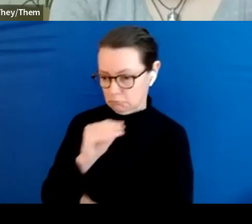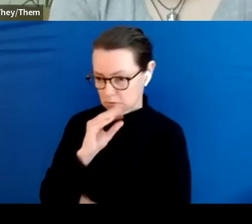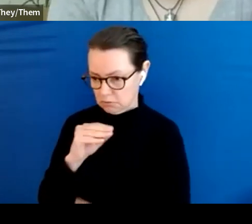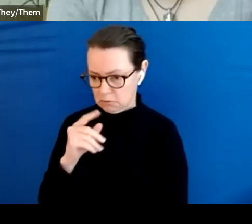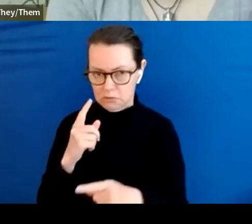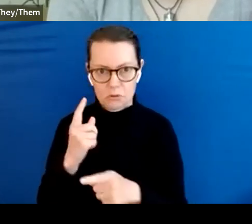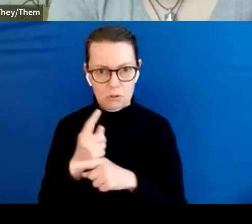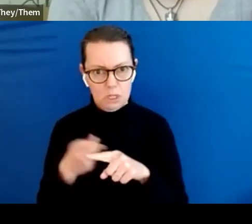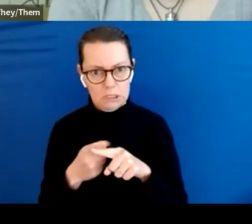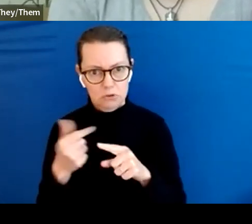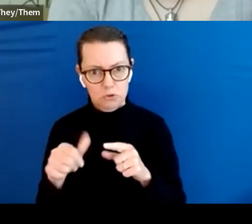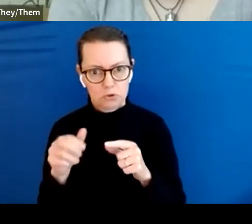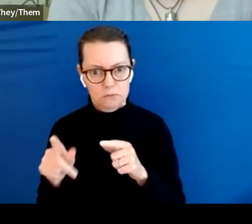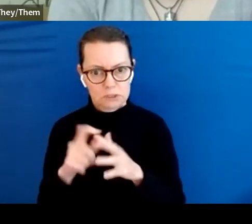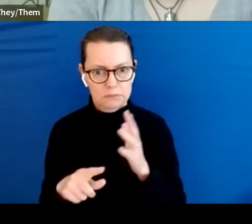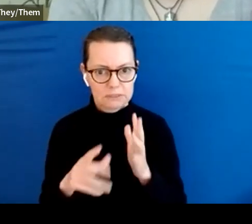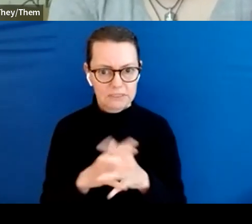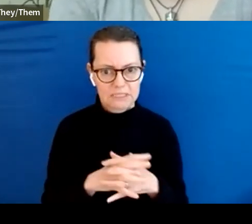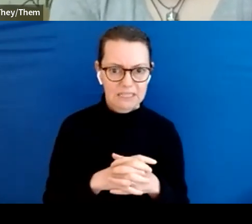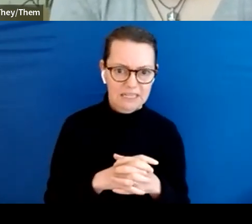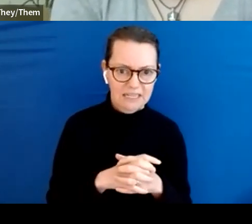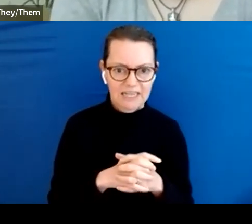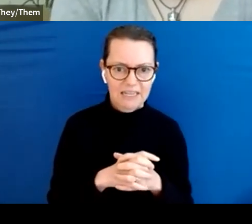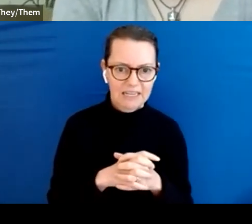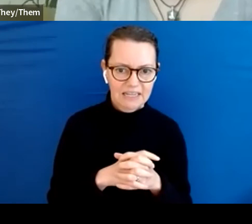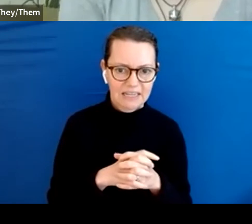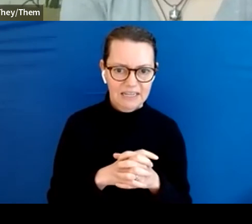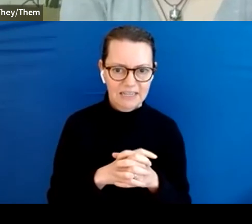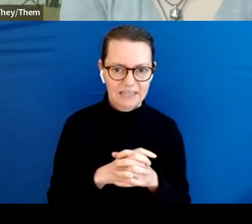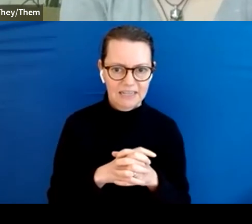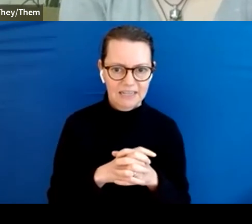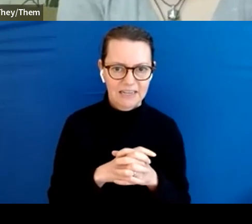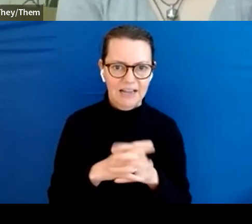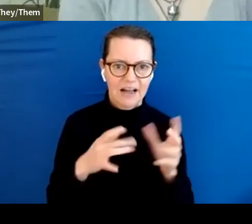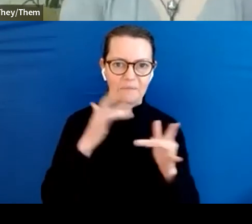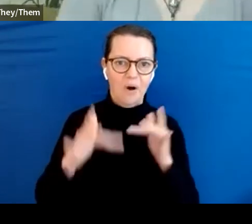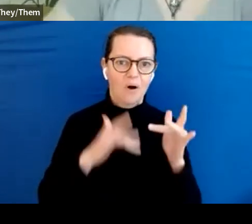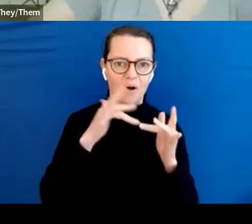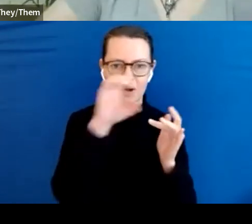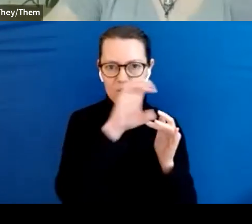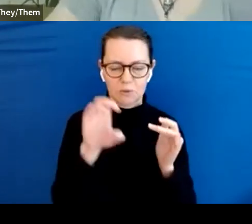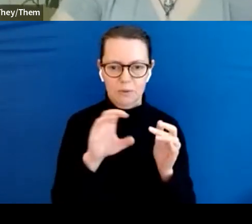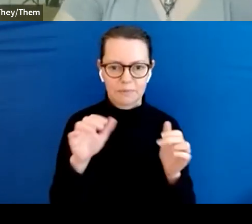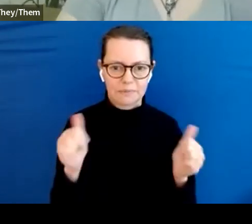to them. And, obviously, online, a lunch.